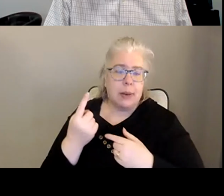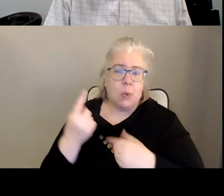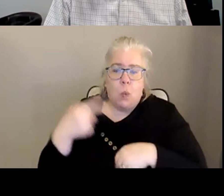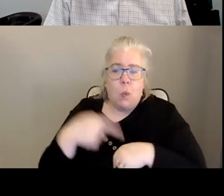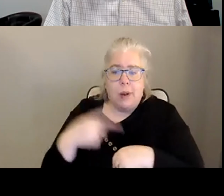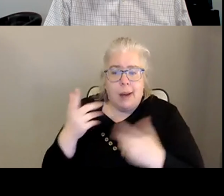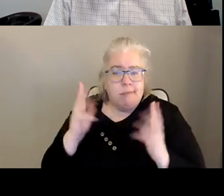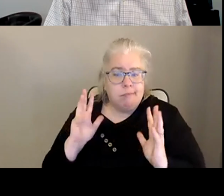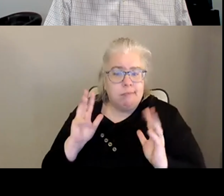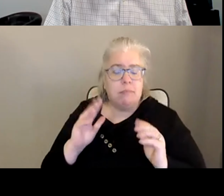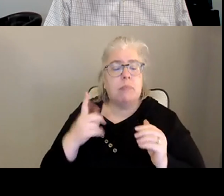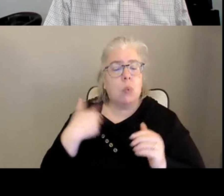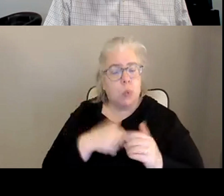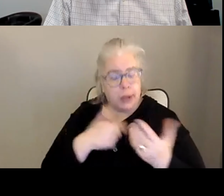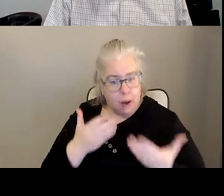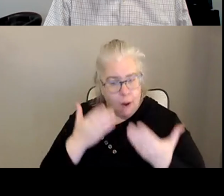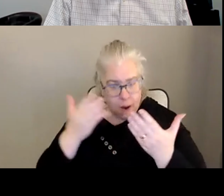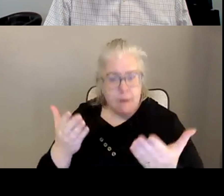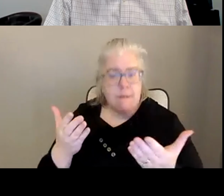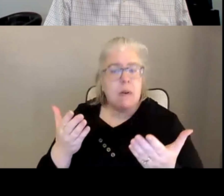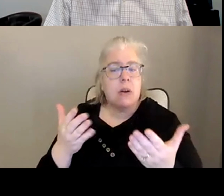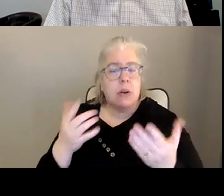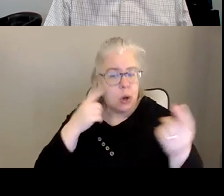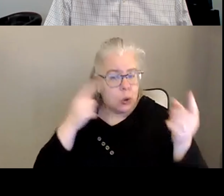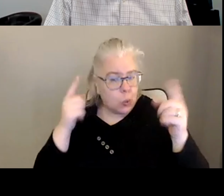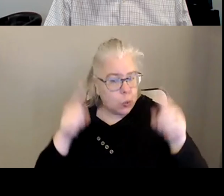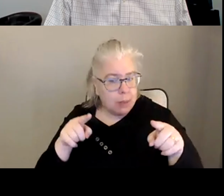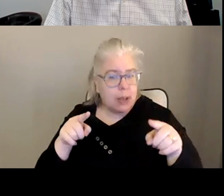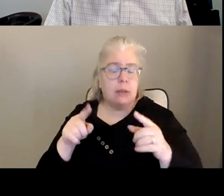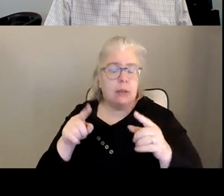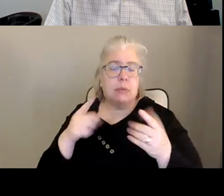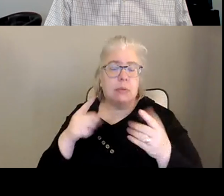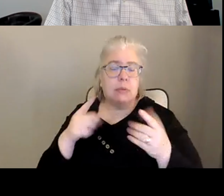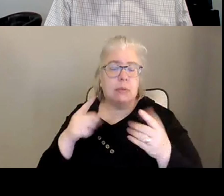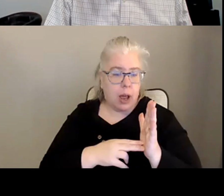We do offer certainly agreements, contract, volume pricing